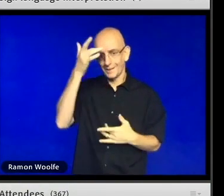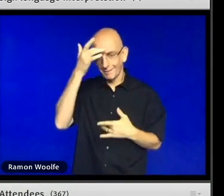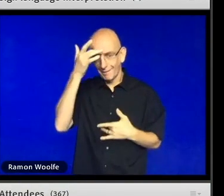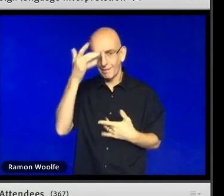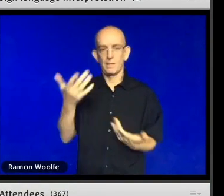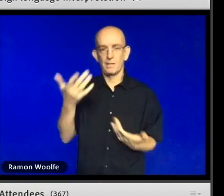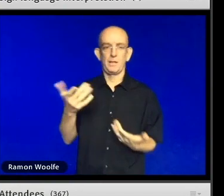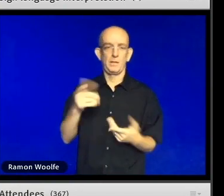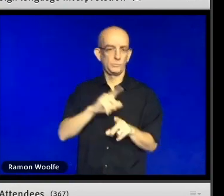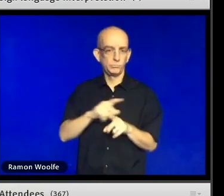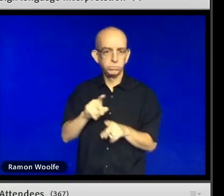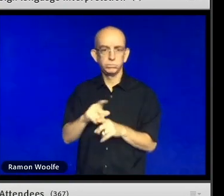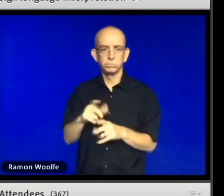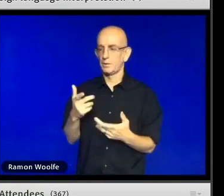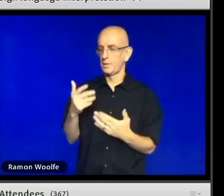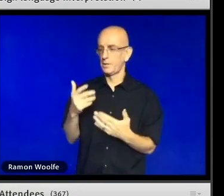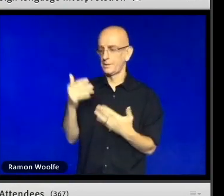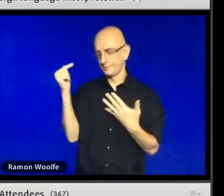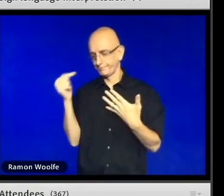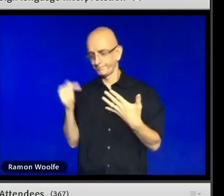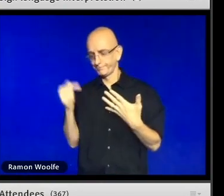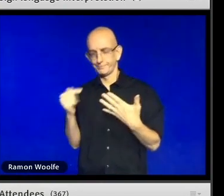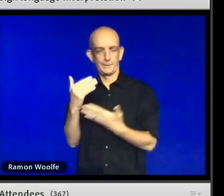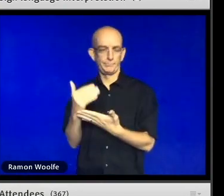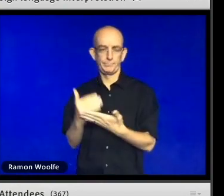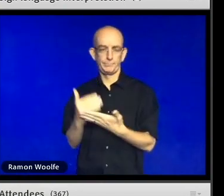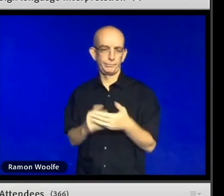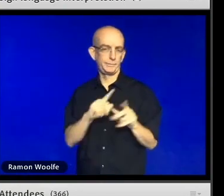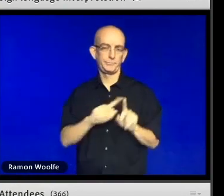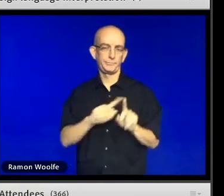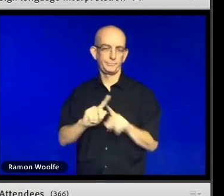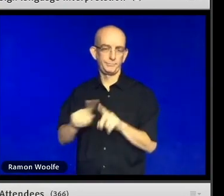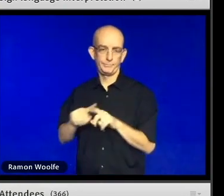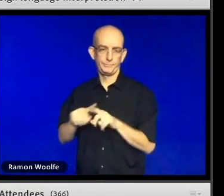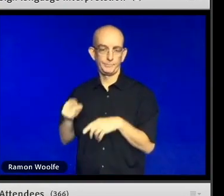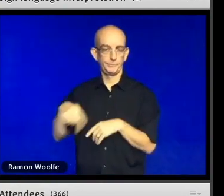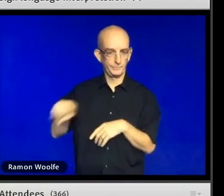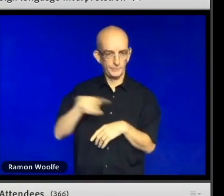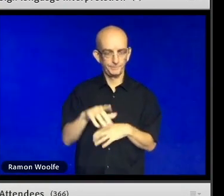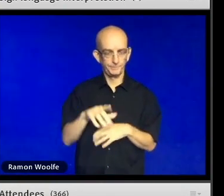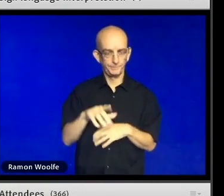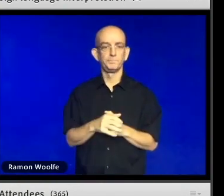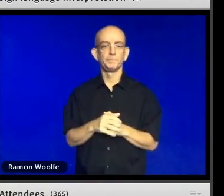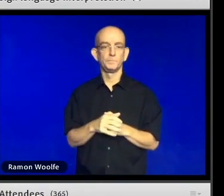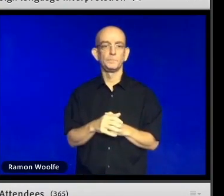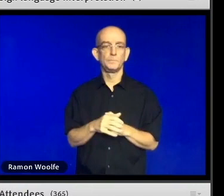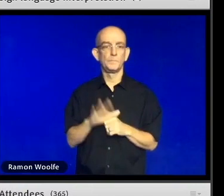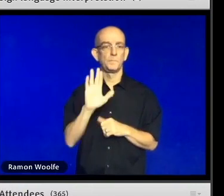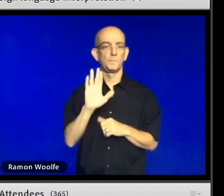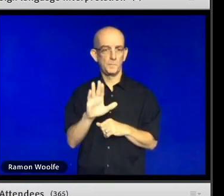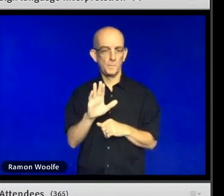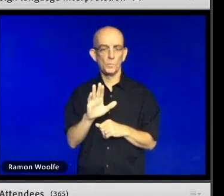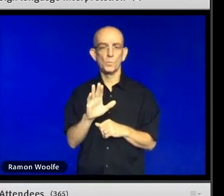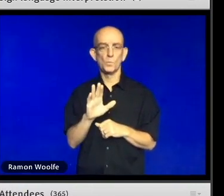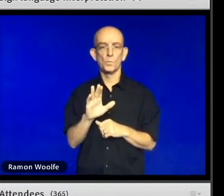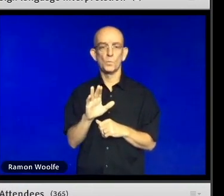well. We may not have time to address them now on the air, but we will be doing our best